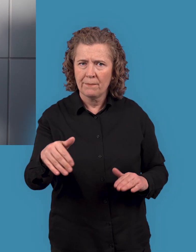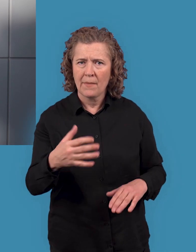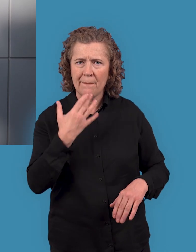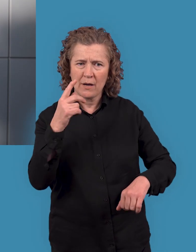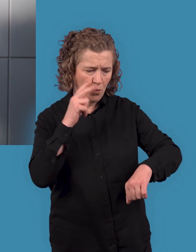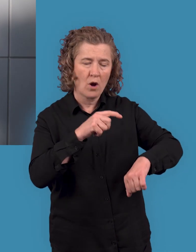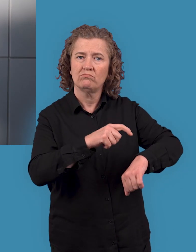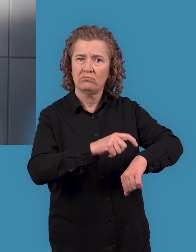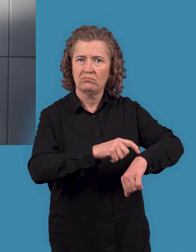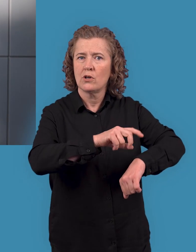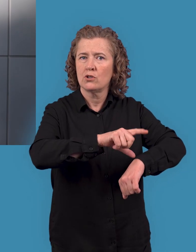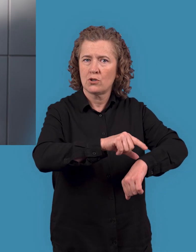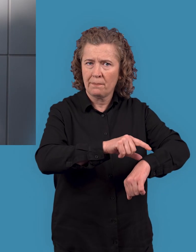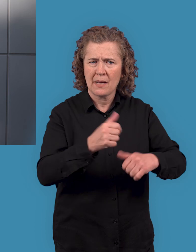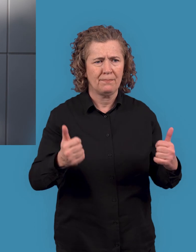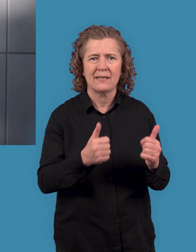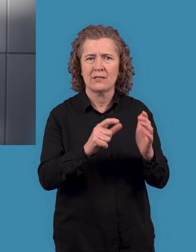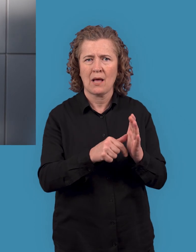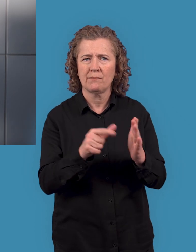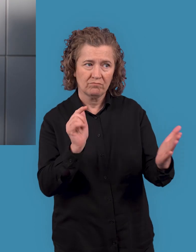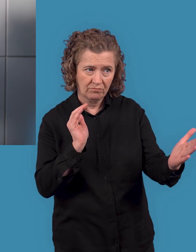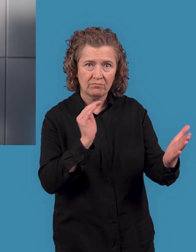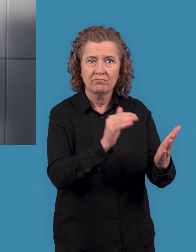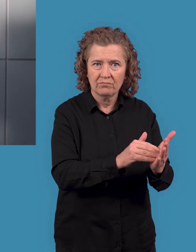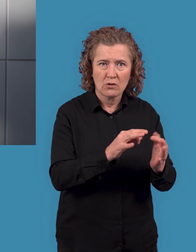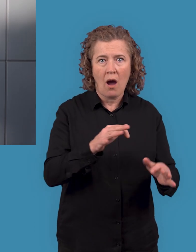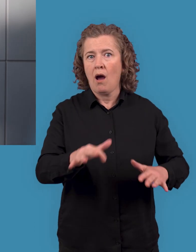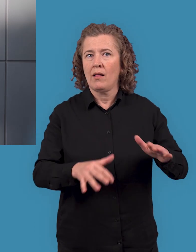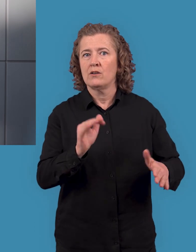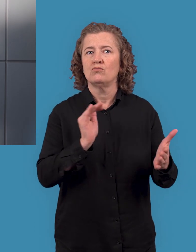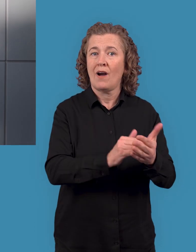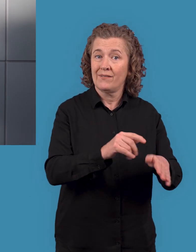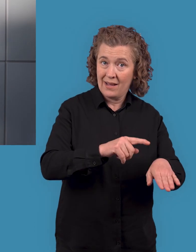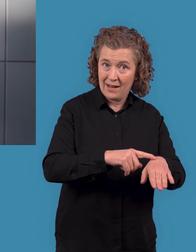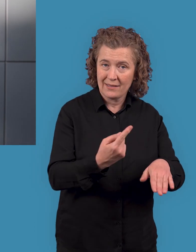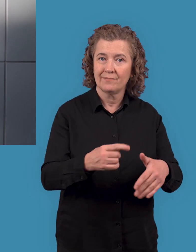Allow extra time so you don't worry about being late.